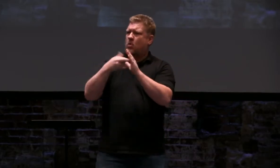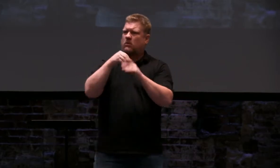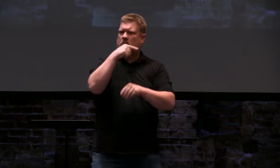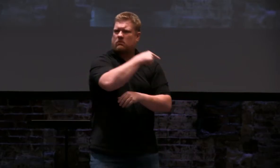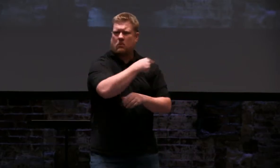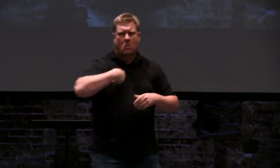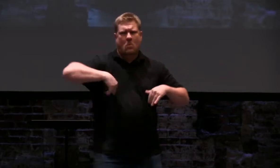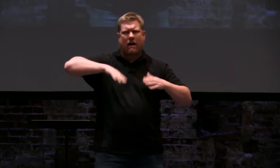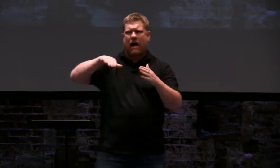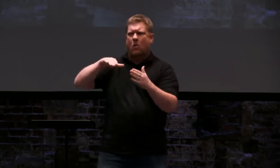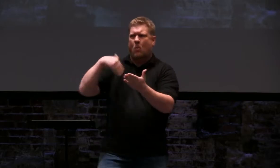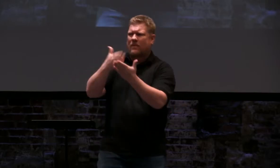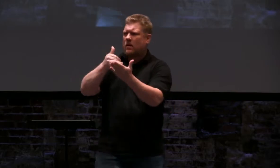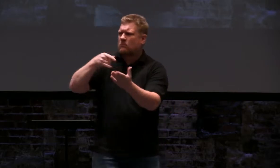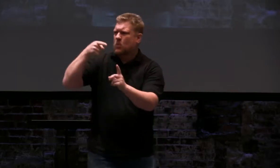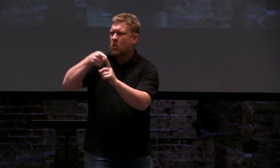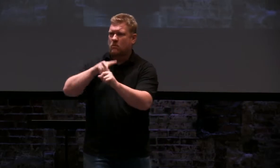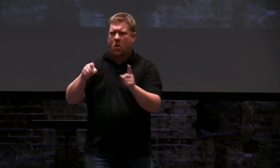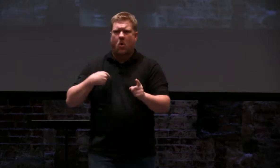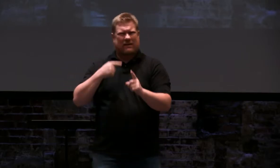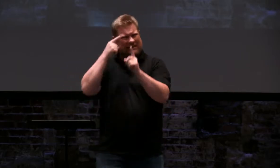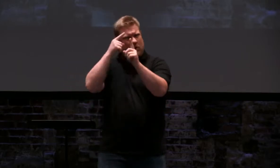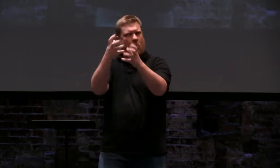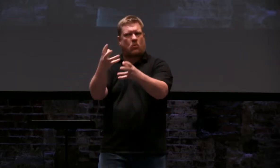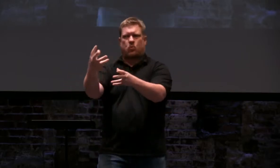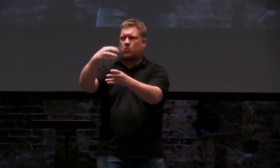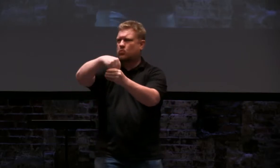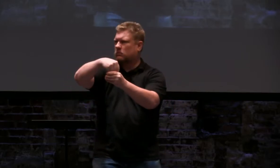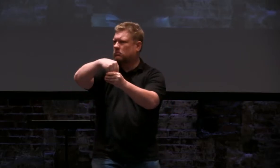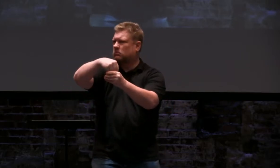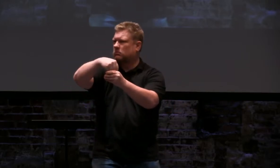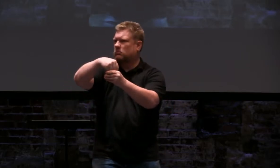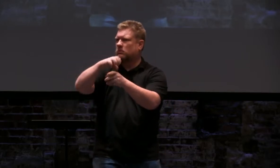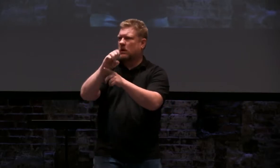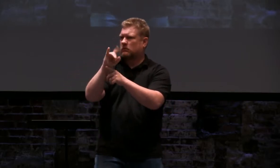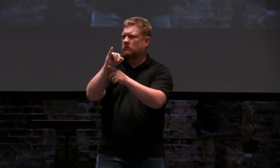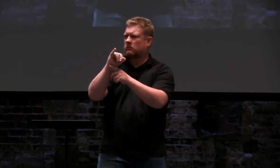involved in an EDI group,